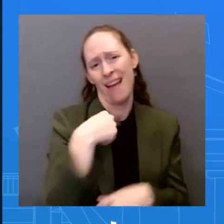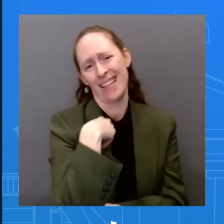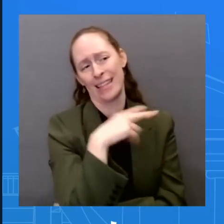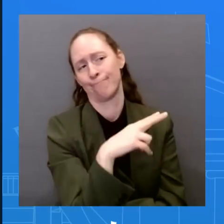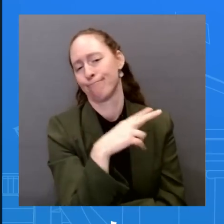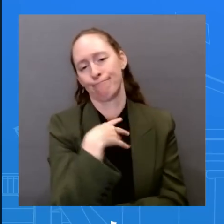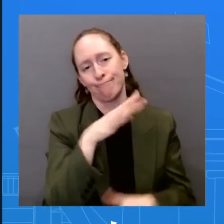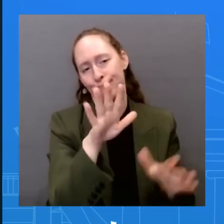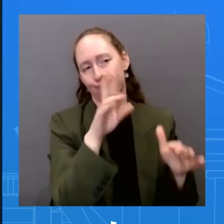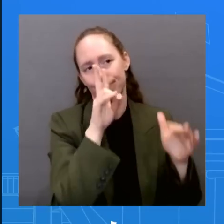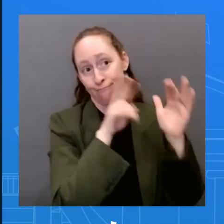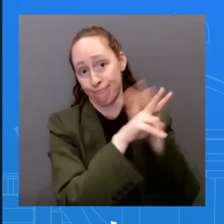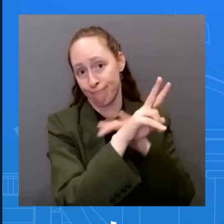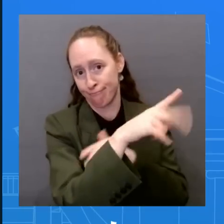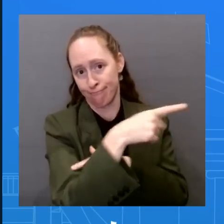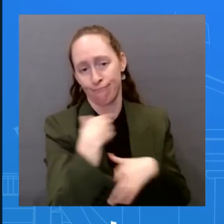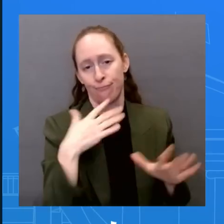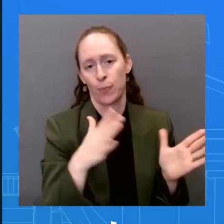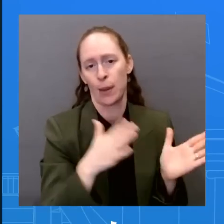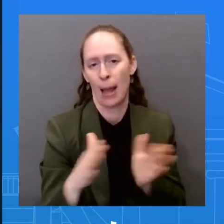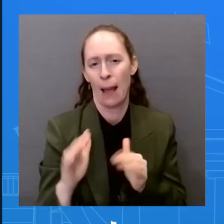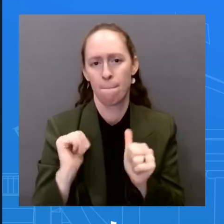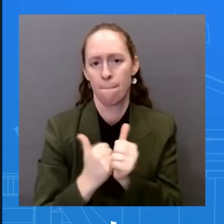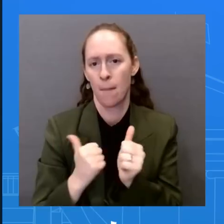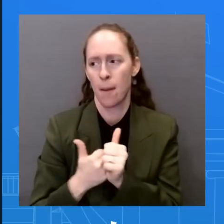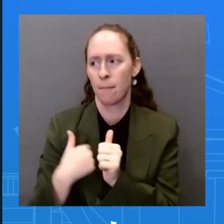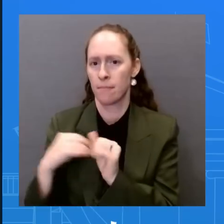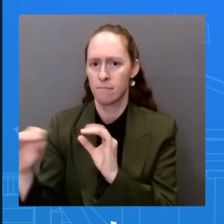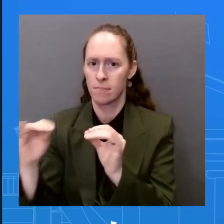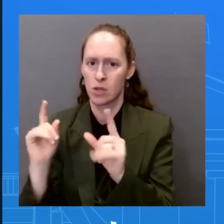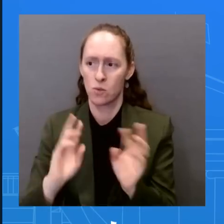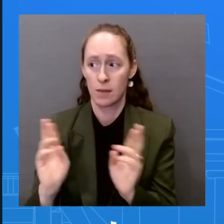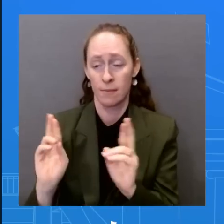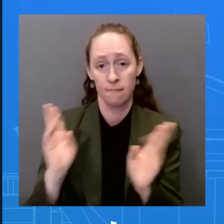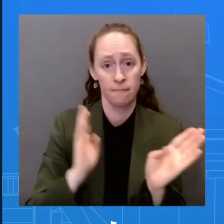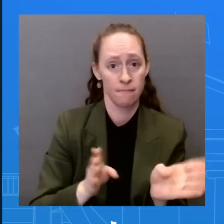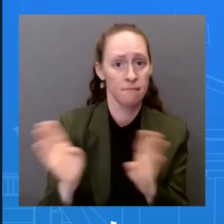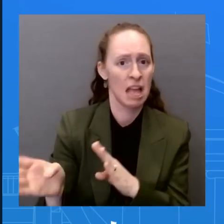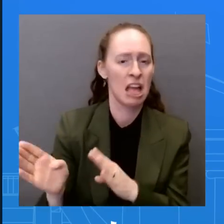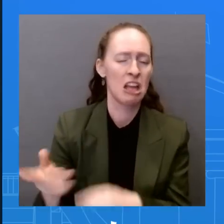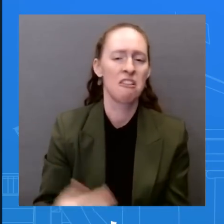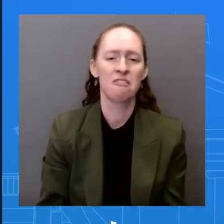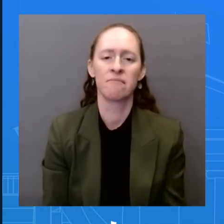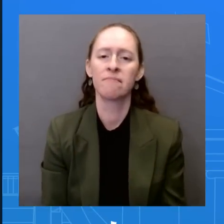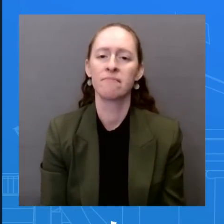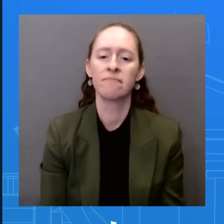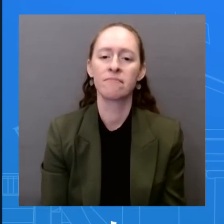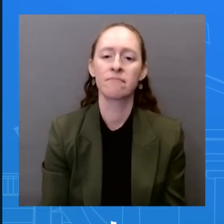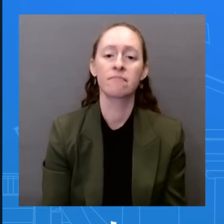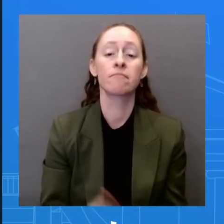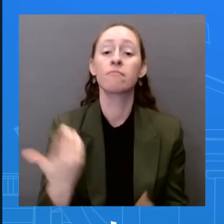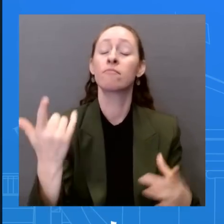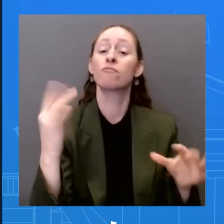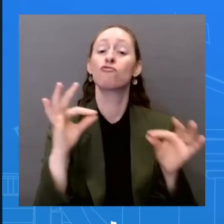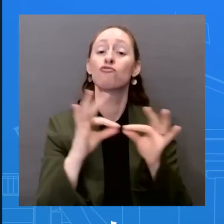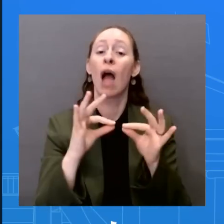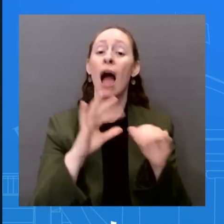of how this price cap could look. So another thing that we have done is we set up a task force -- you've heard us talk about this --